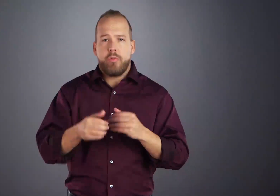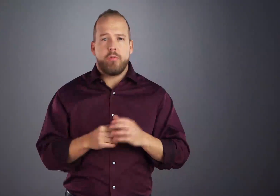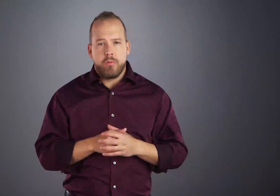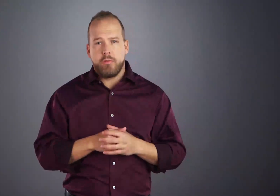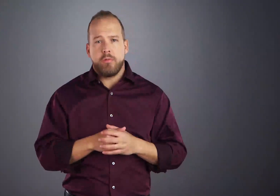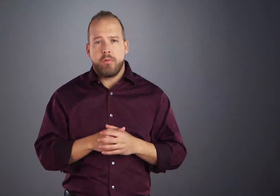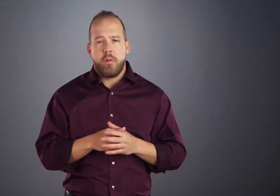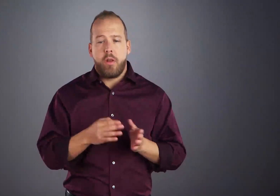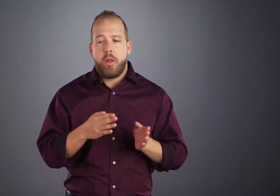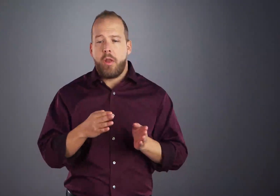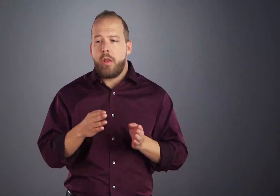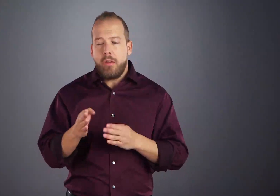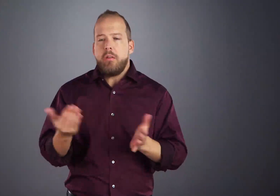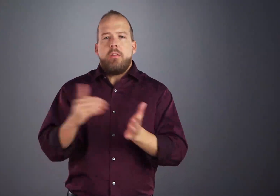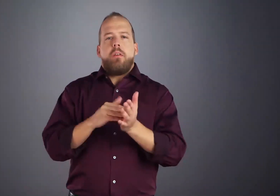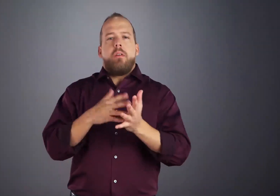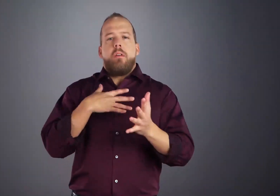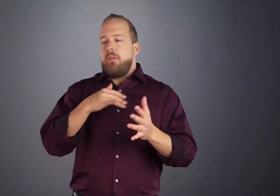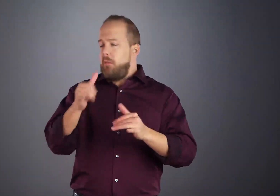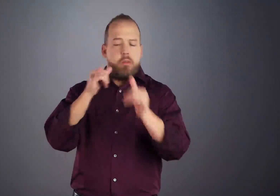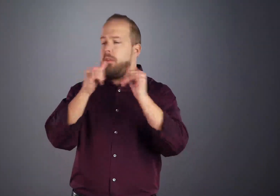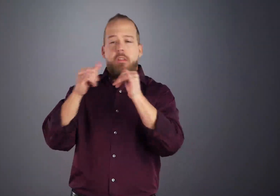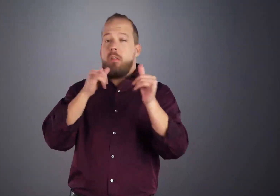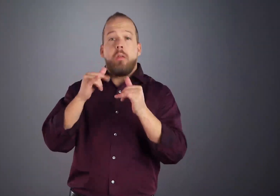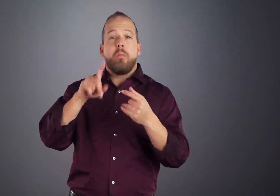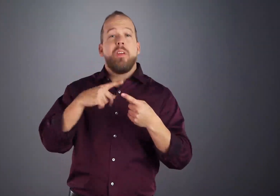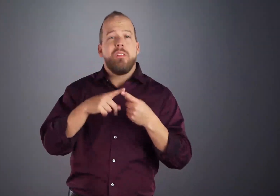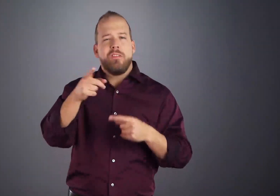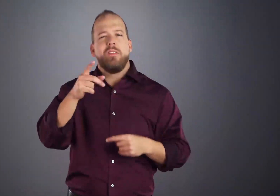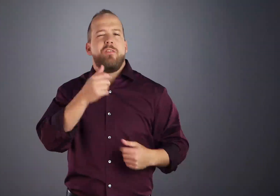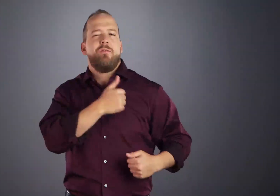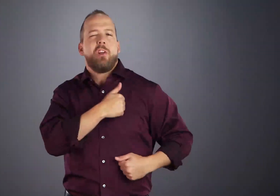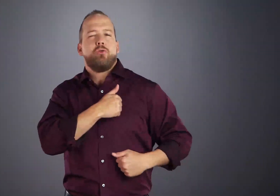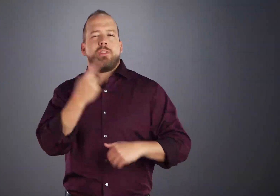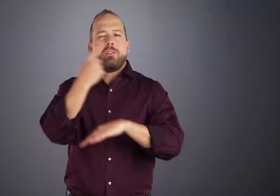Then came the insidious insanity of that first drink,